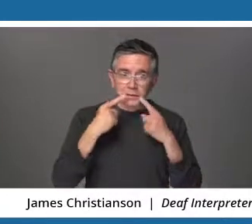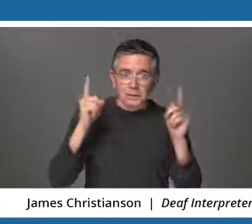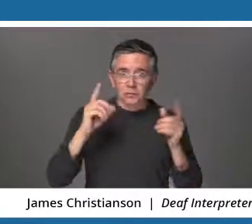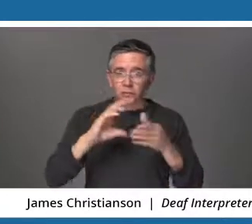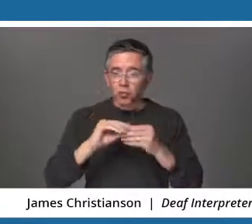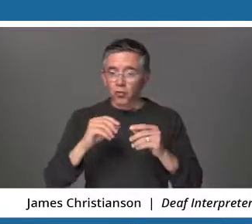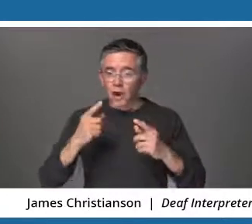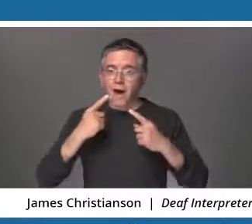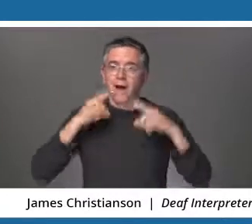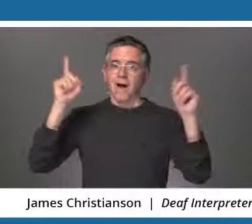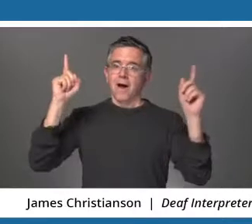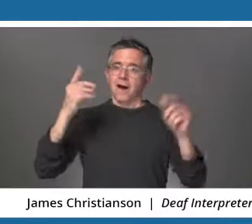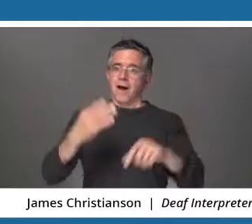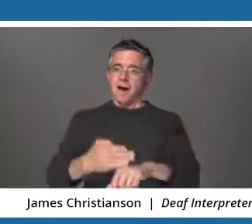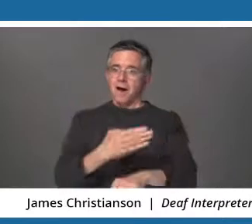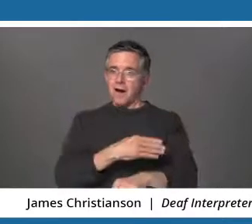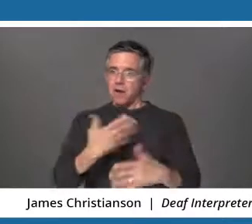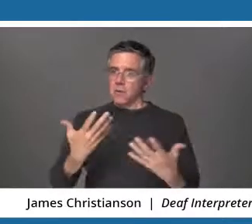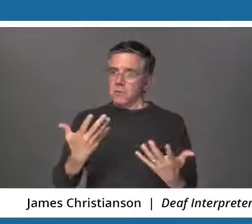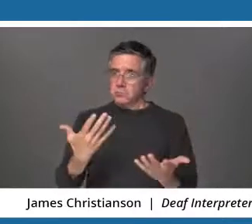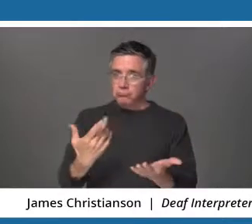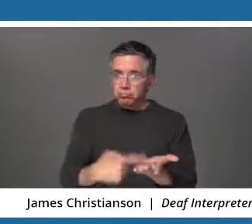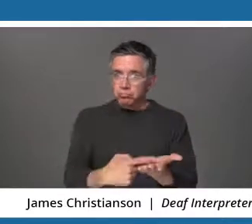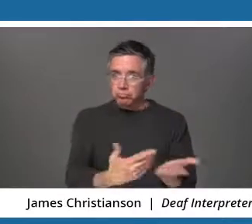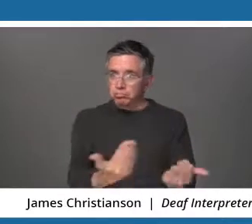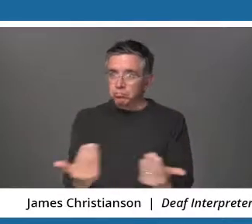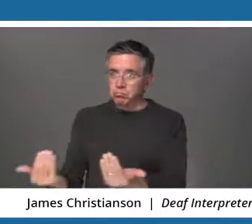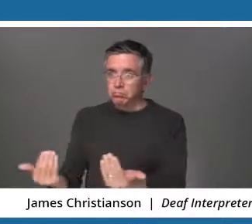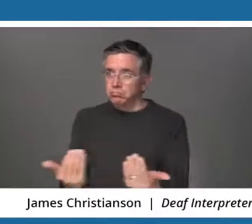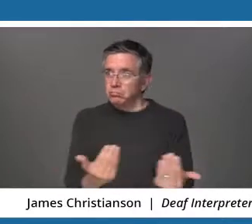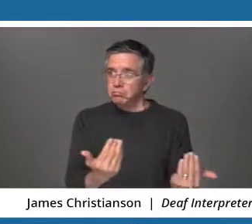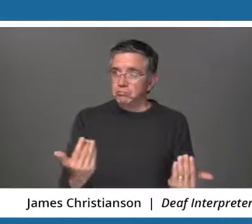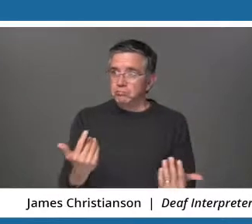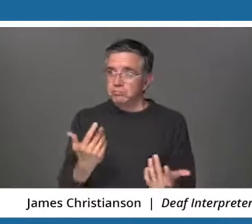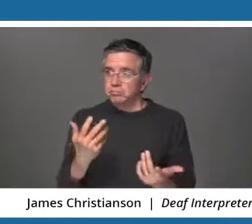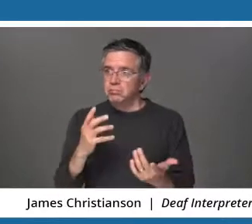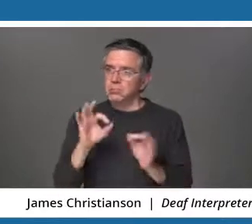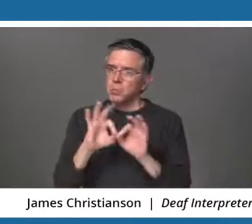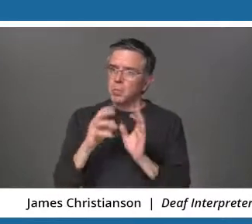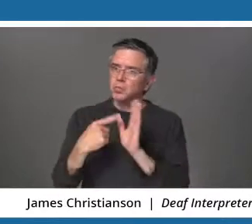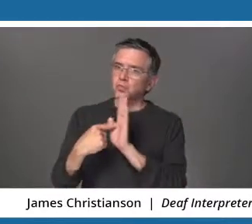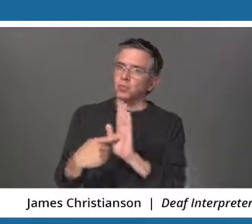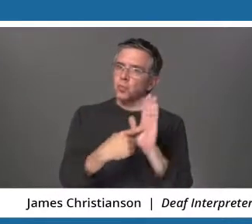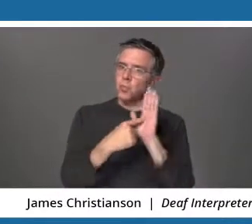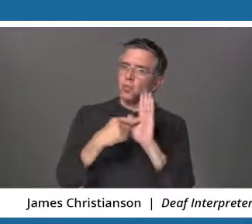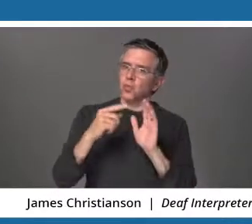that really highlight how important this work is and how helpful it is to our community.